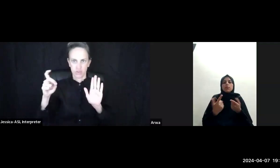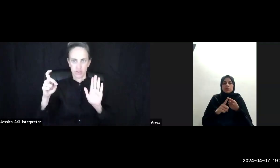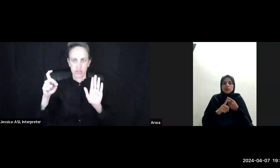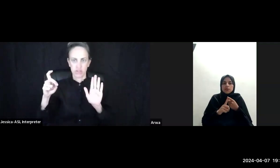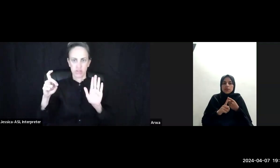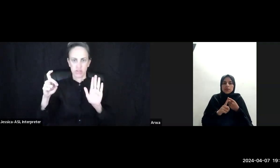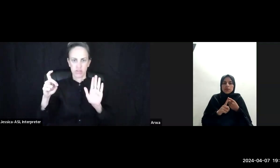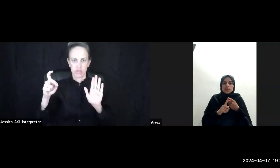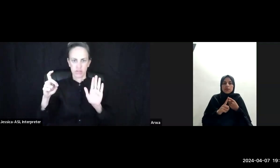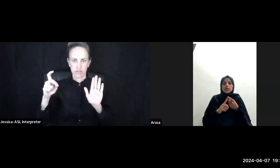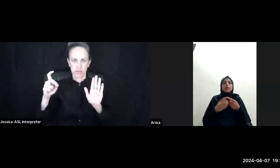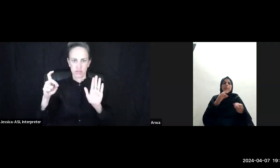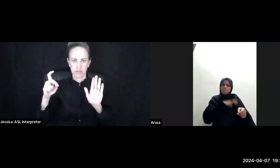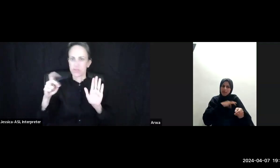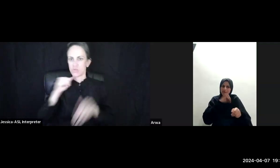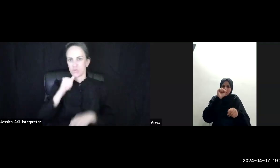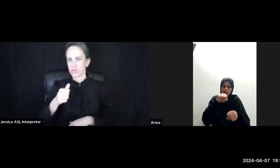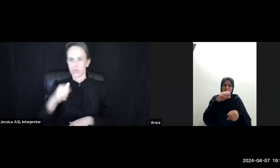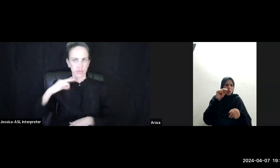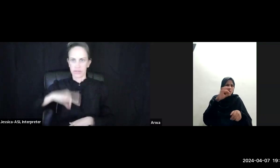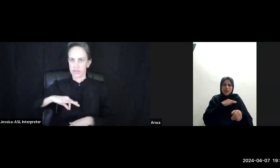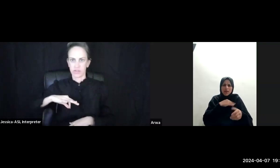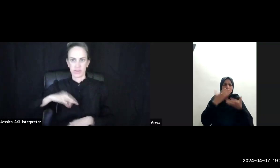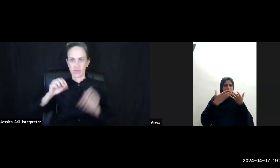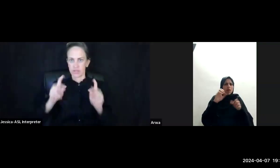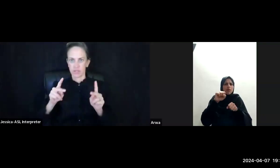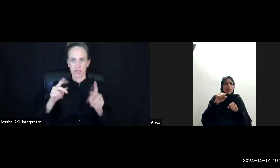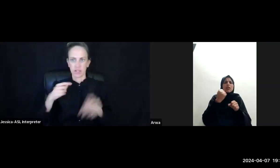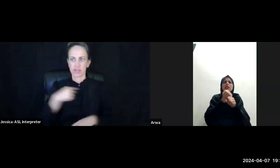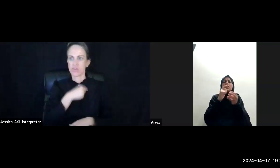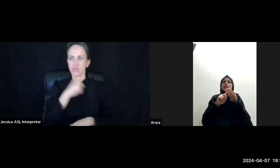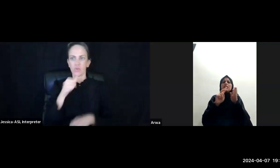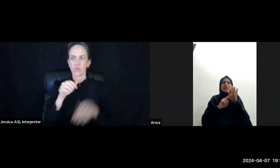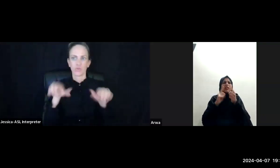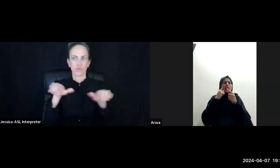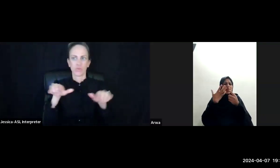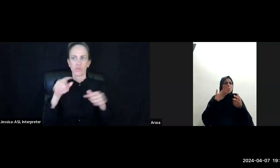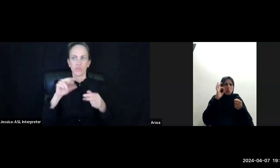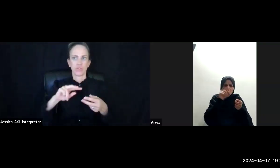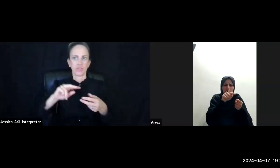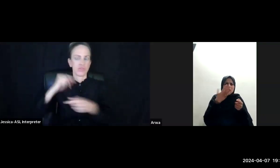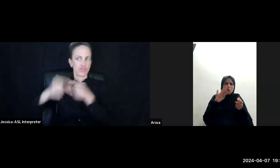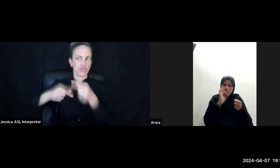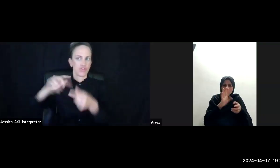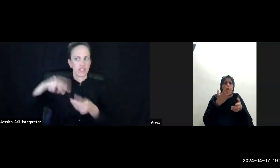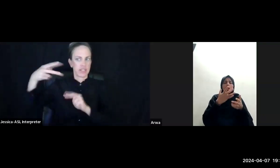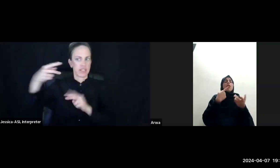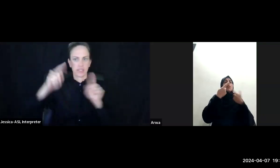not going to benefit okay. We don't do a genetic test test to know molecularly what it is are only